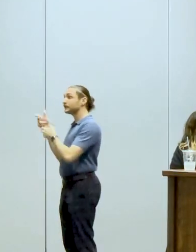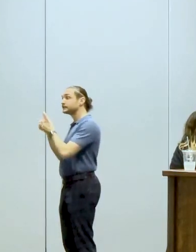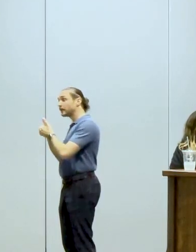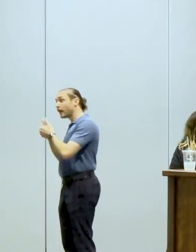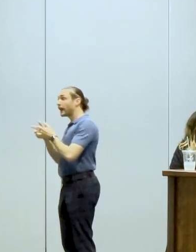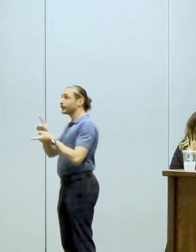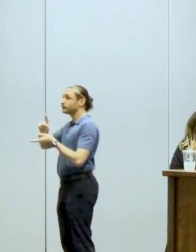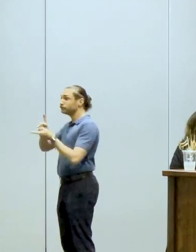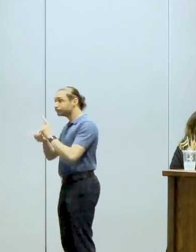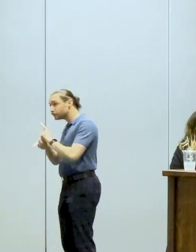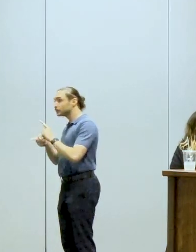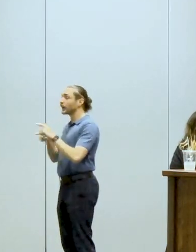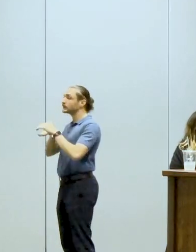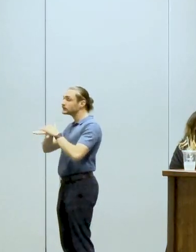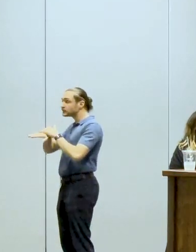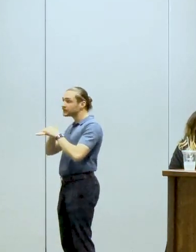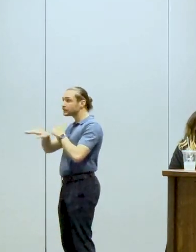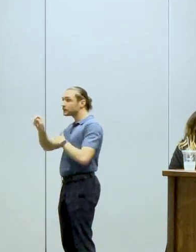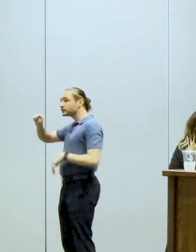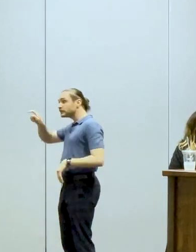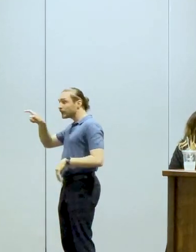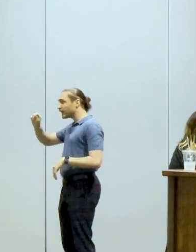description. There's other stuff too, right? Solve this math